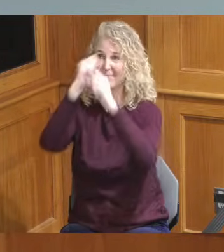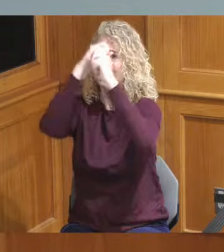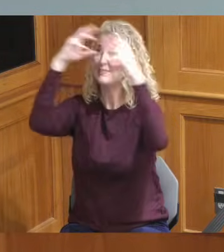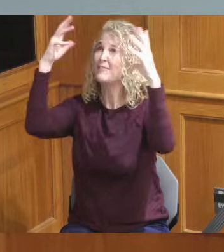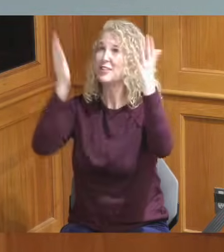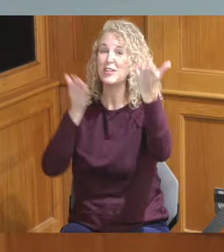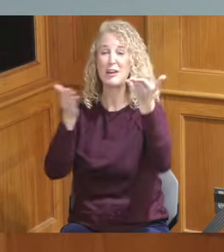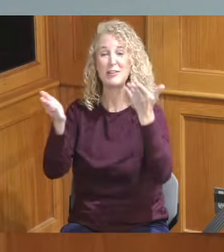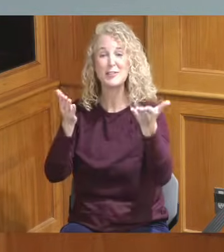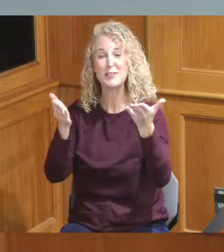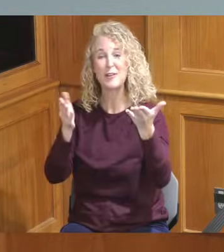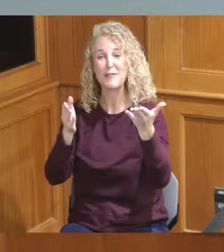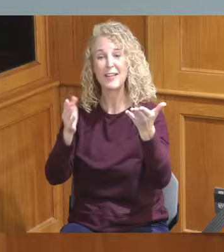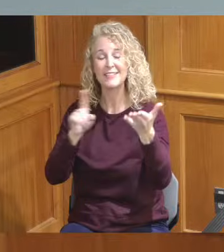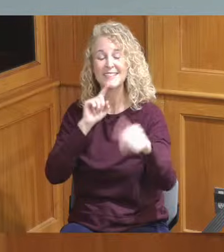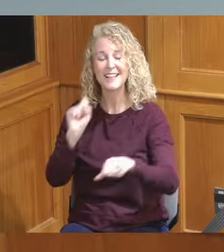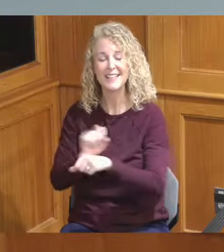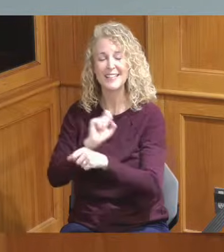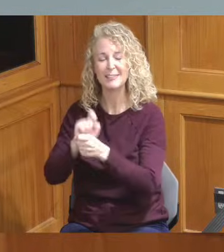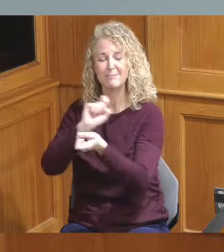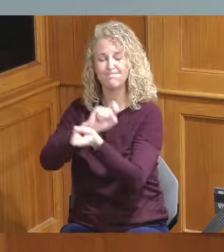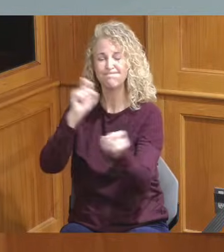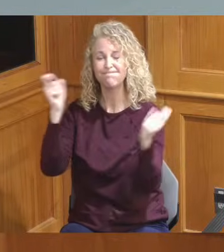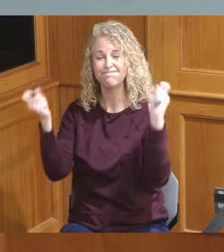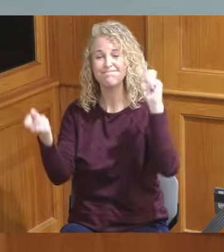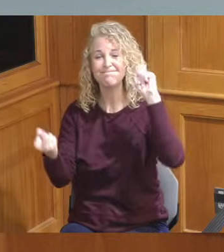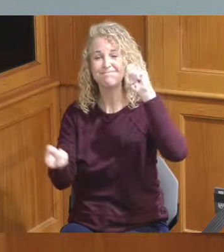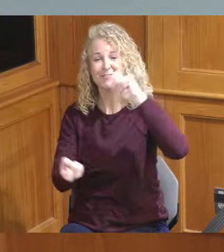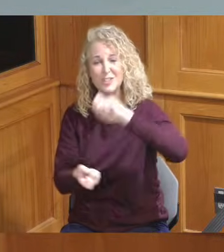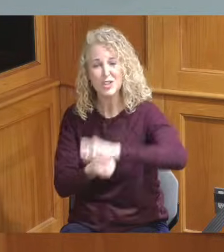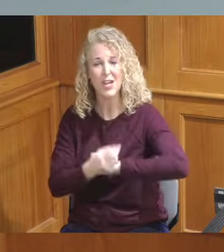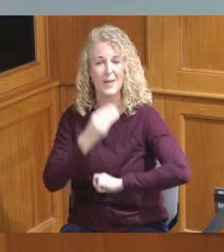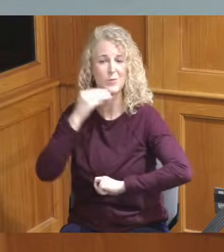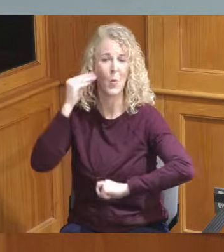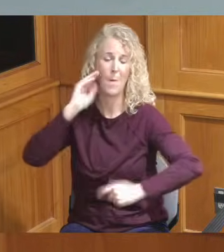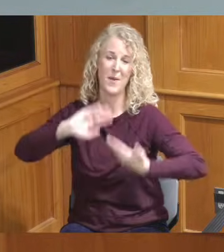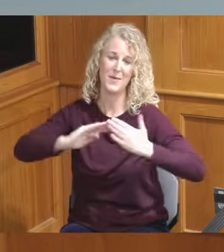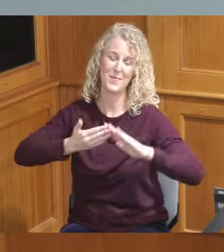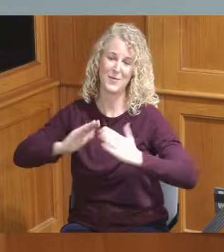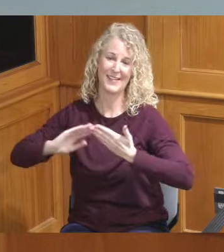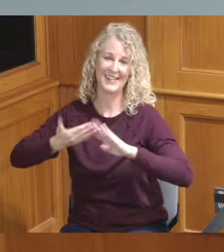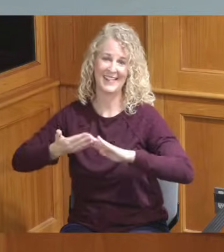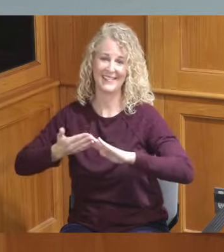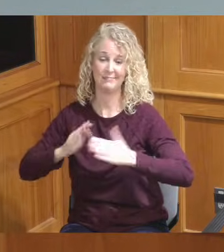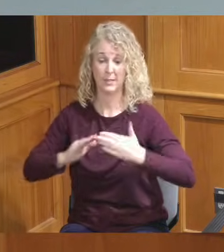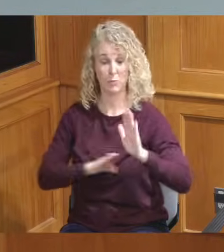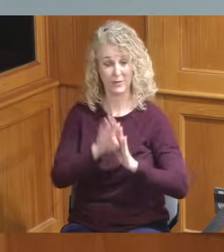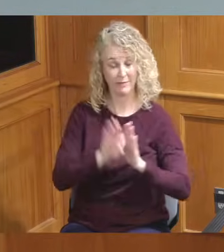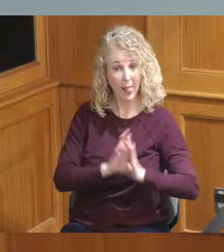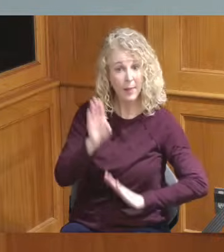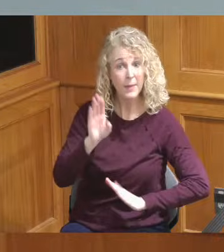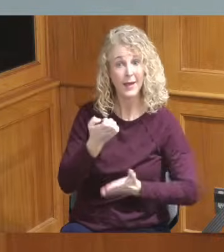and transformative contributions in housing, community development, and economic inclusion